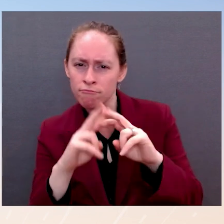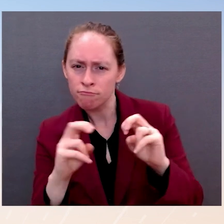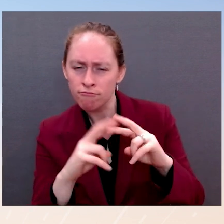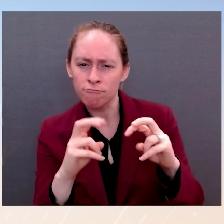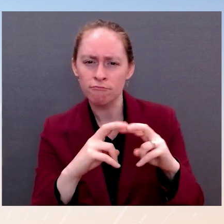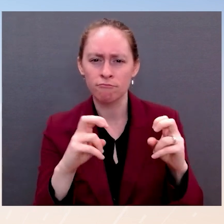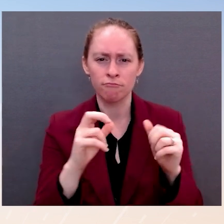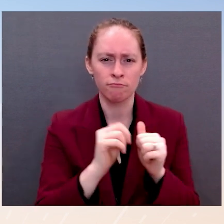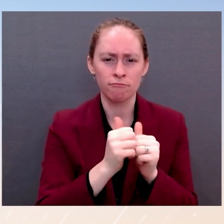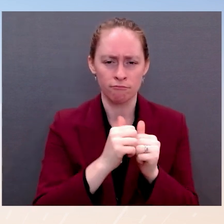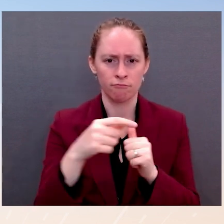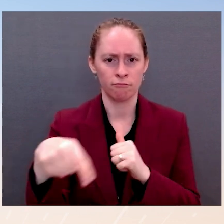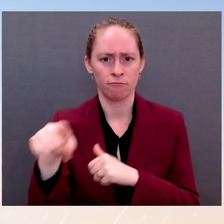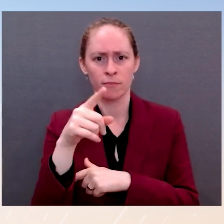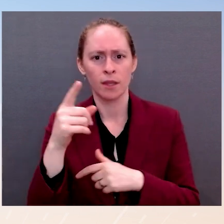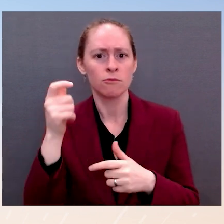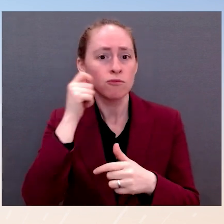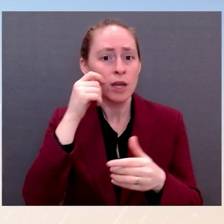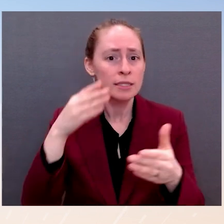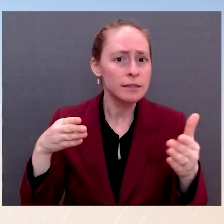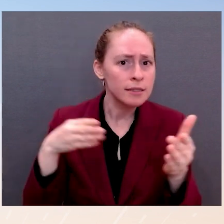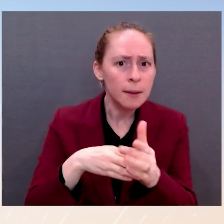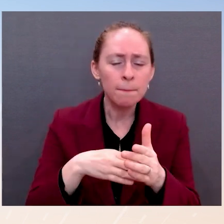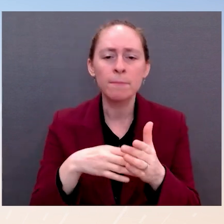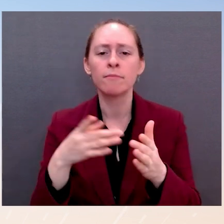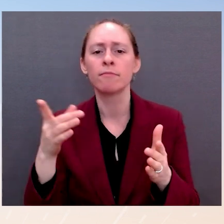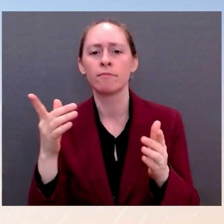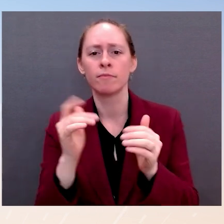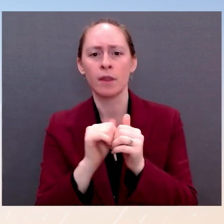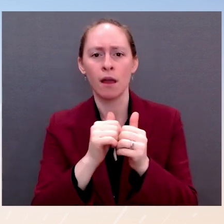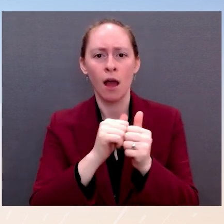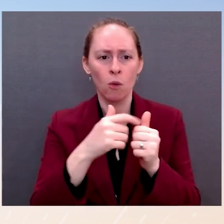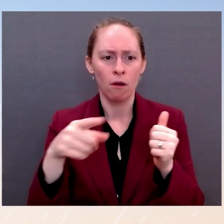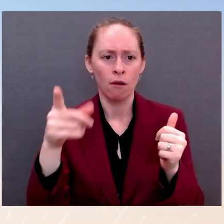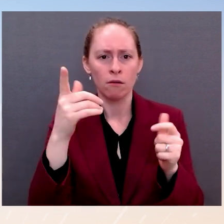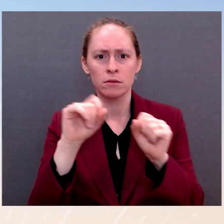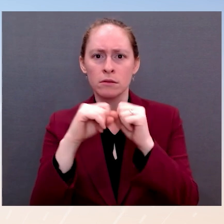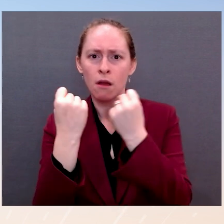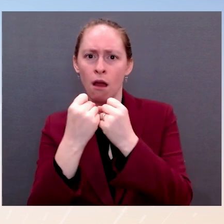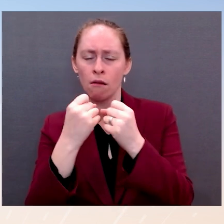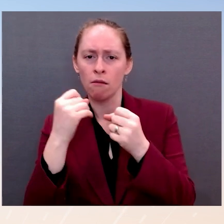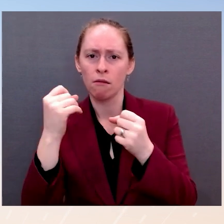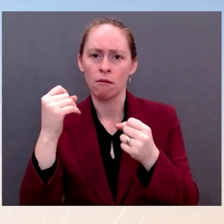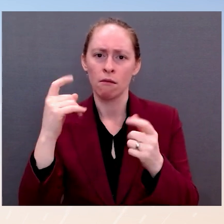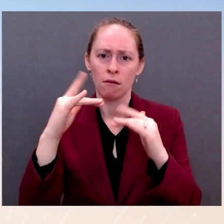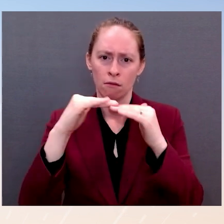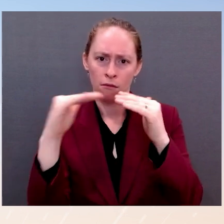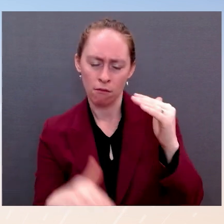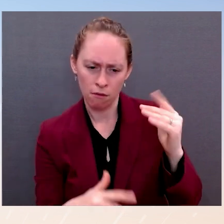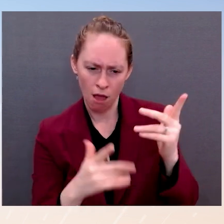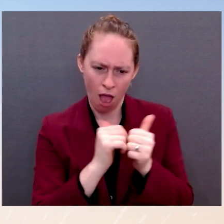related to the intersection of racism and discrimination, social and economic inequities and health.